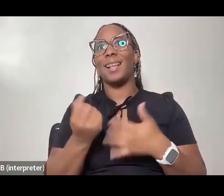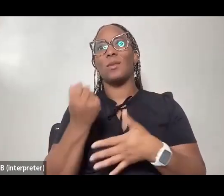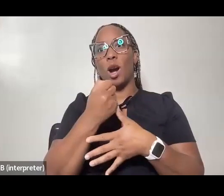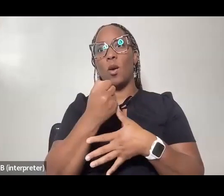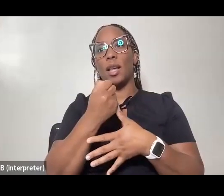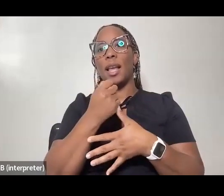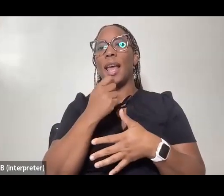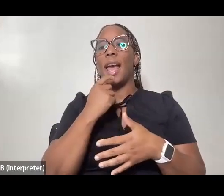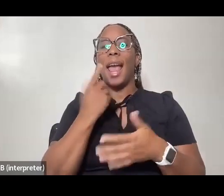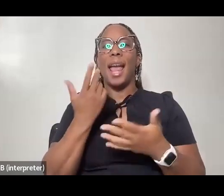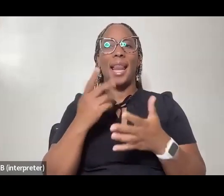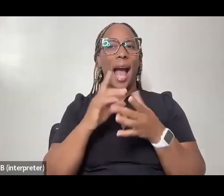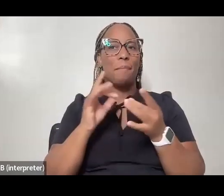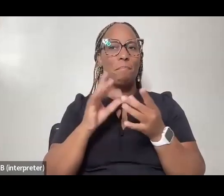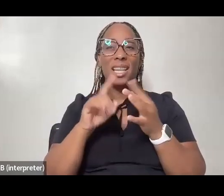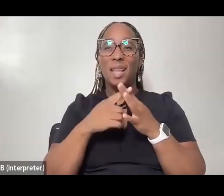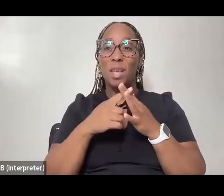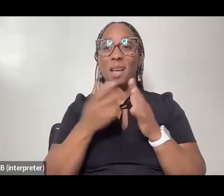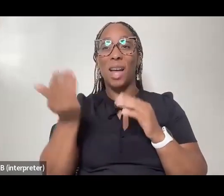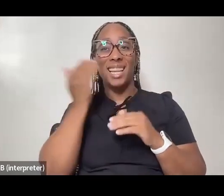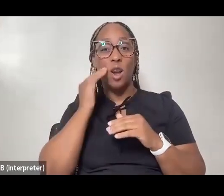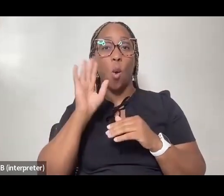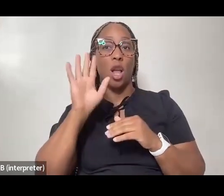way back to something I mentioned at the beginning about knowing your audience.